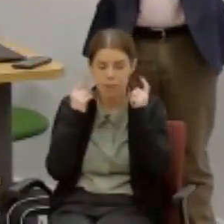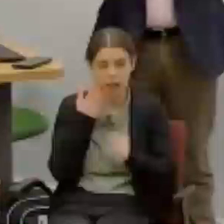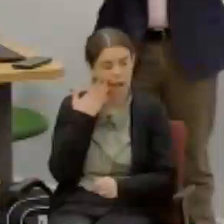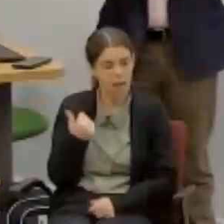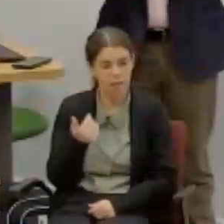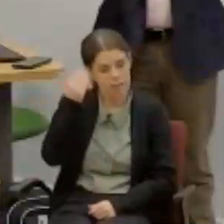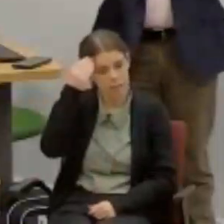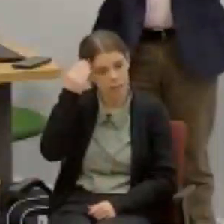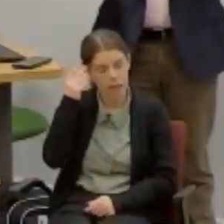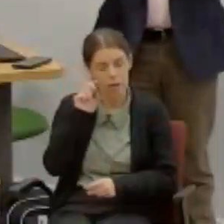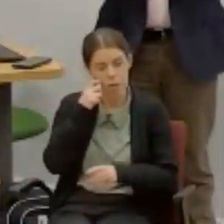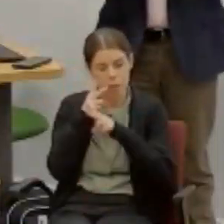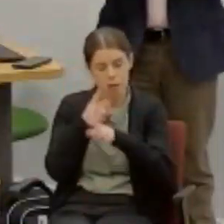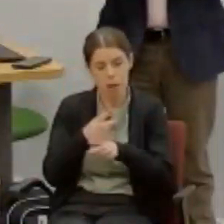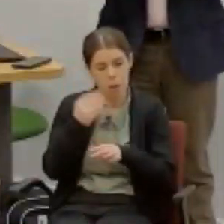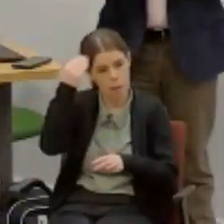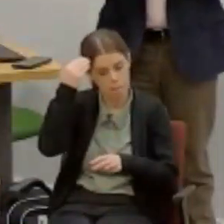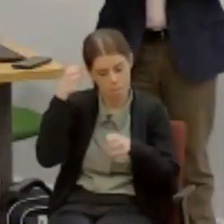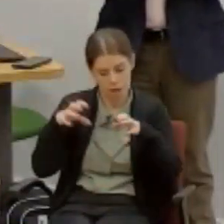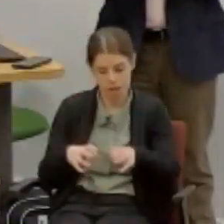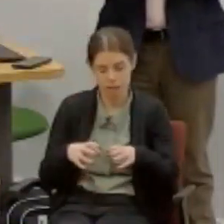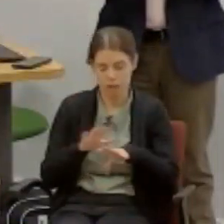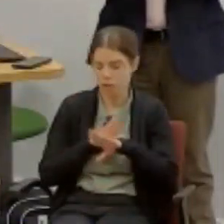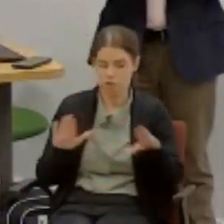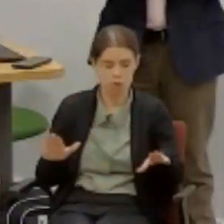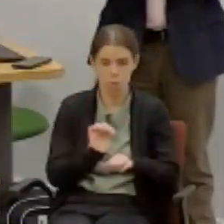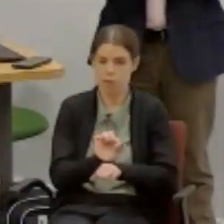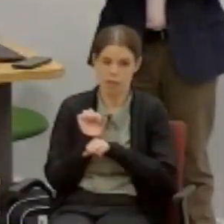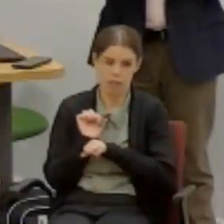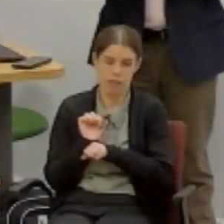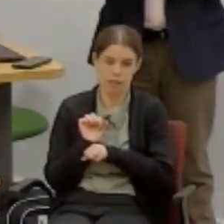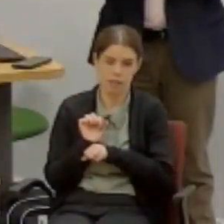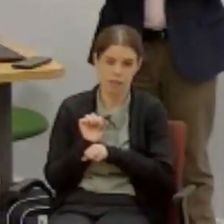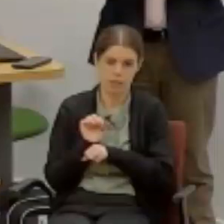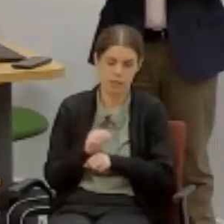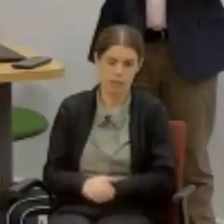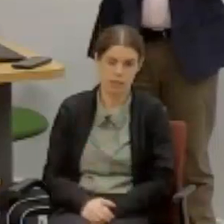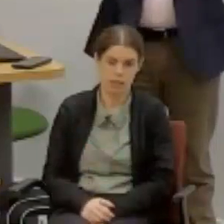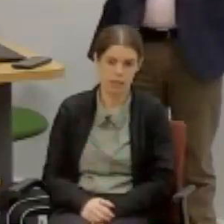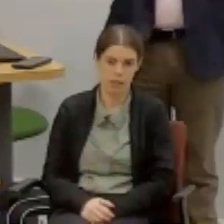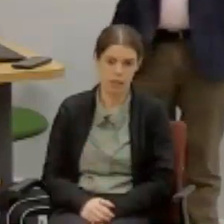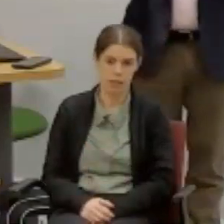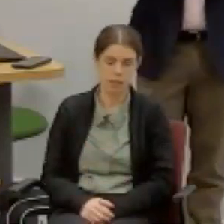look after brain inside is not get any protection from that all. you know. So, it depends.